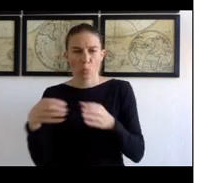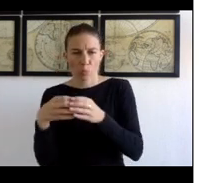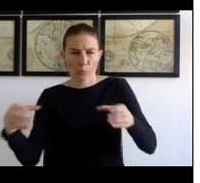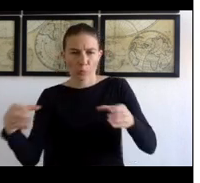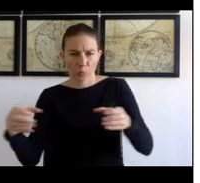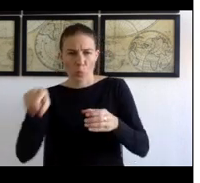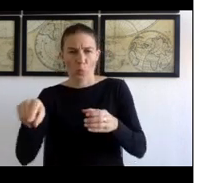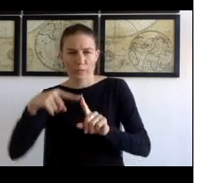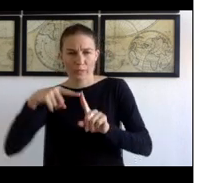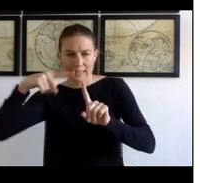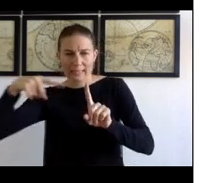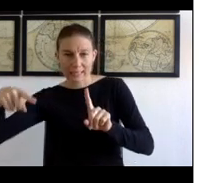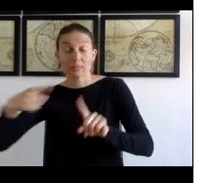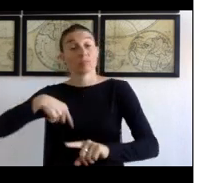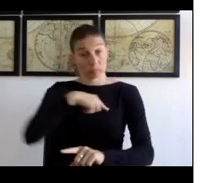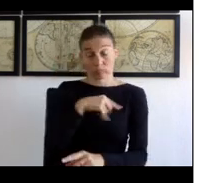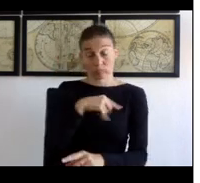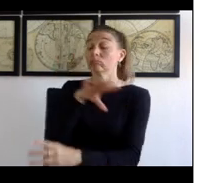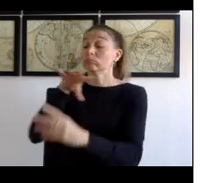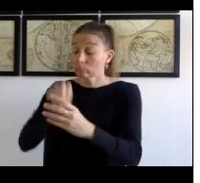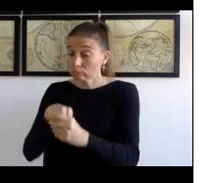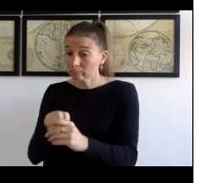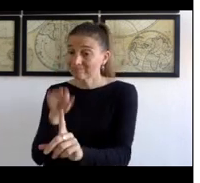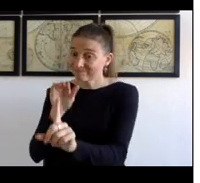and we participated in drafting the census questionnaire